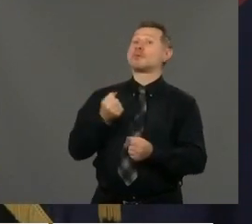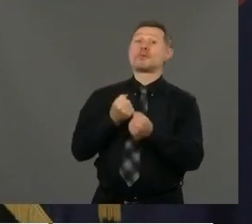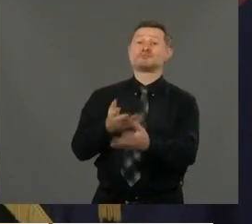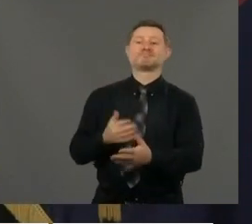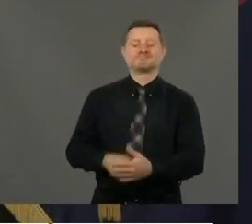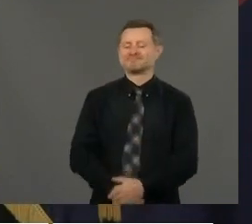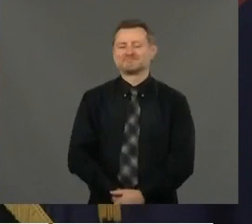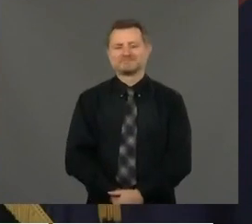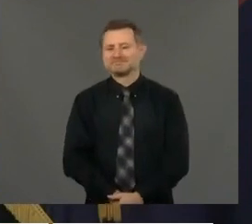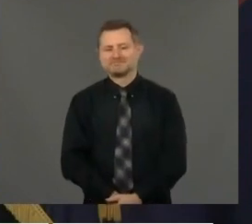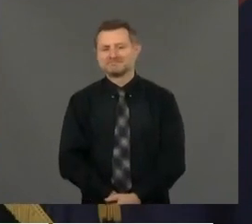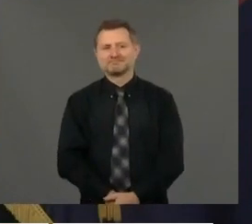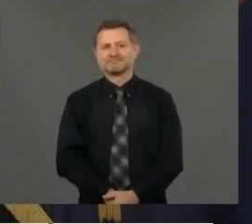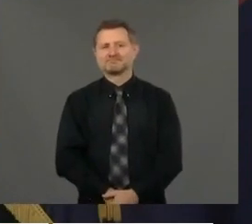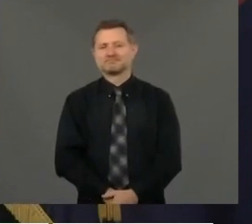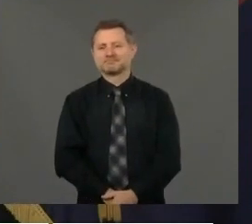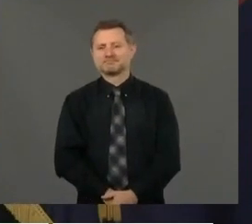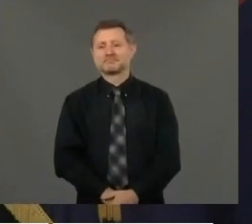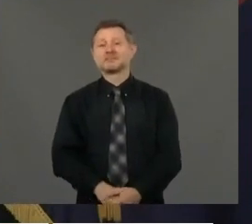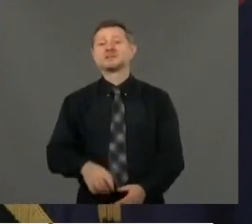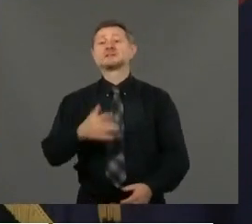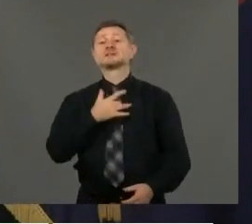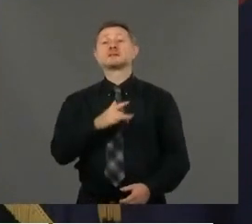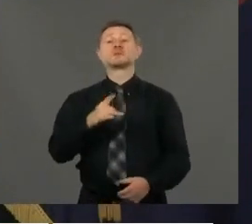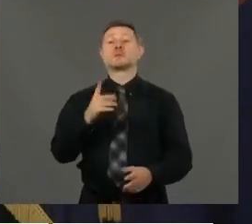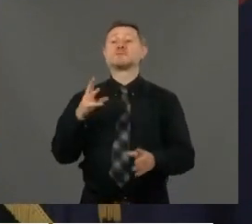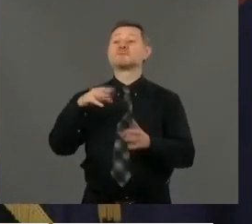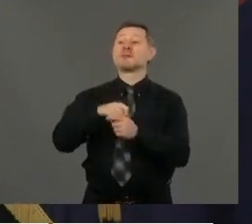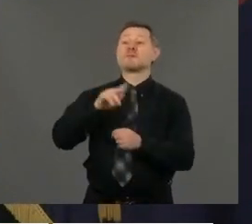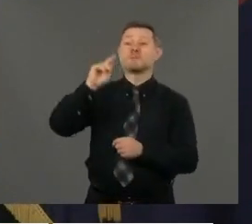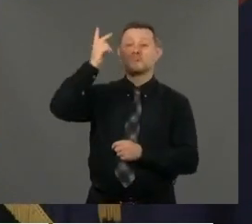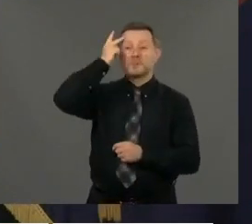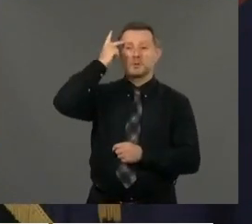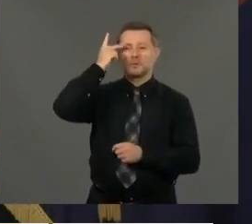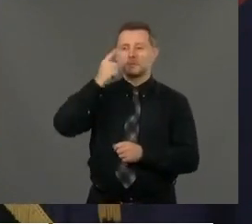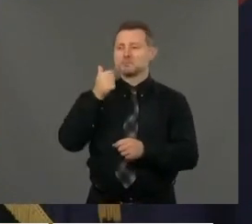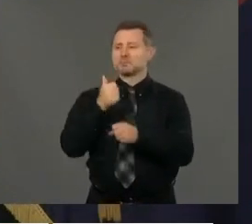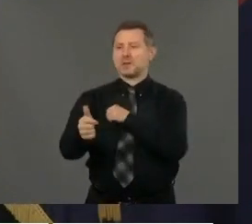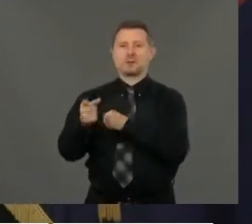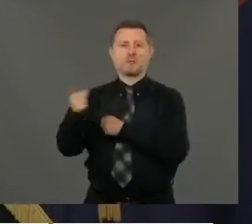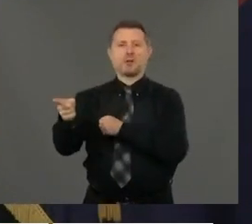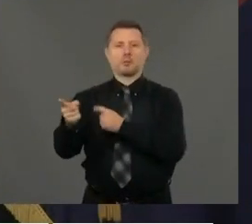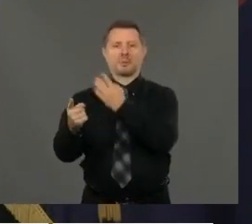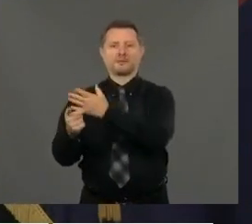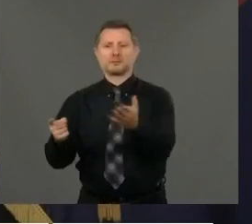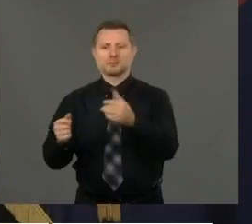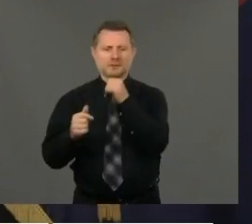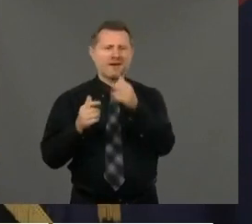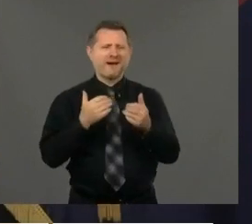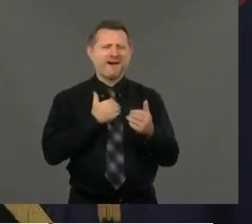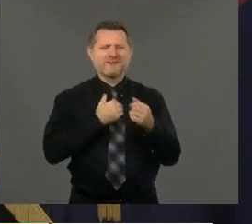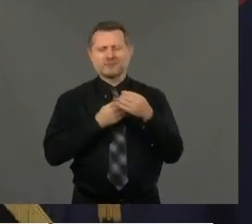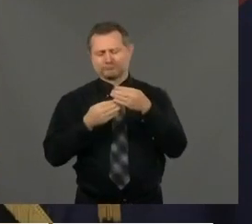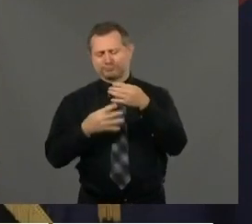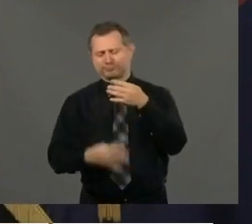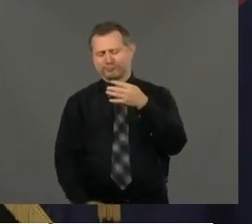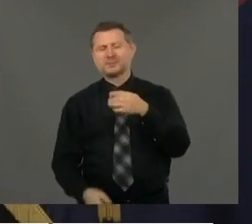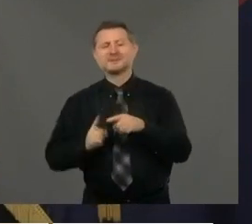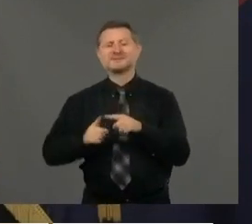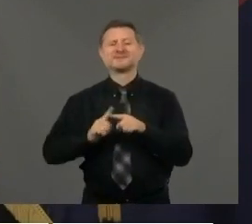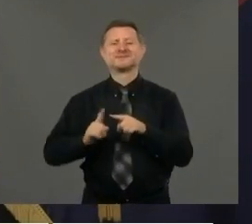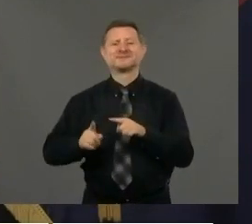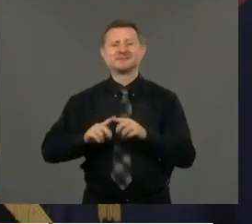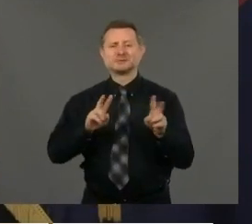TOGETHER AND THAT IS WHAT YOU